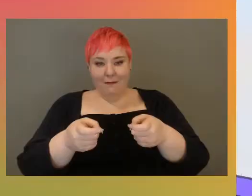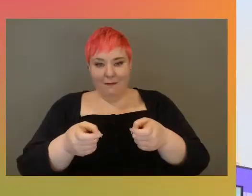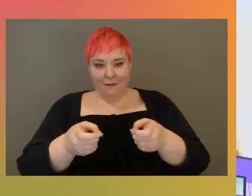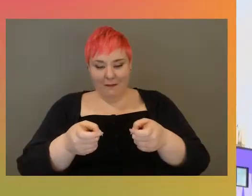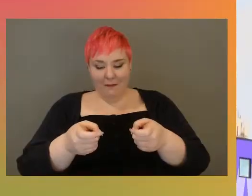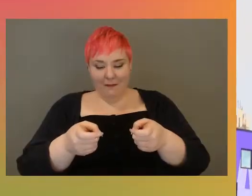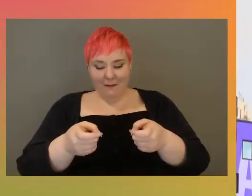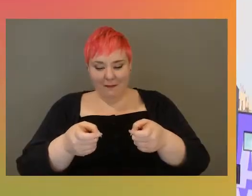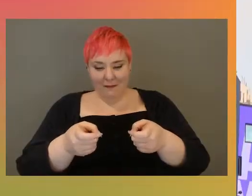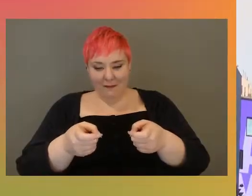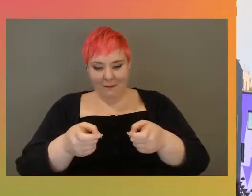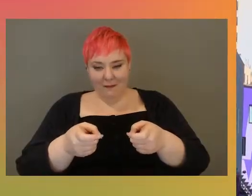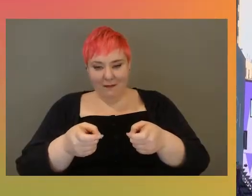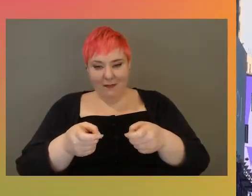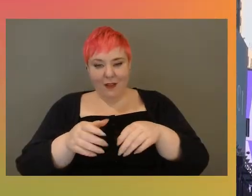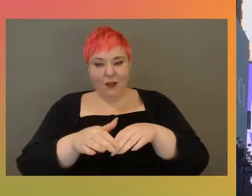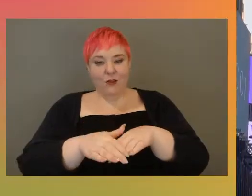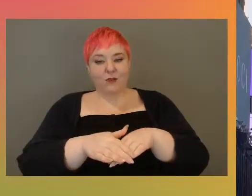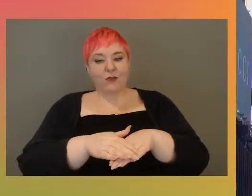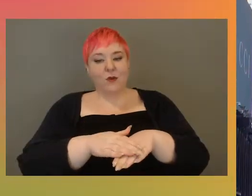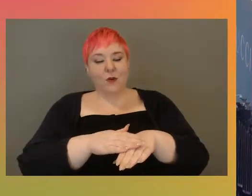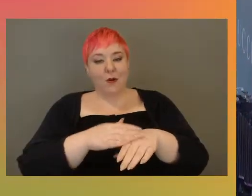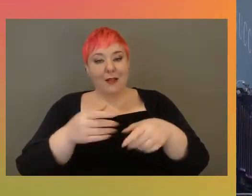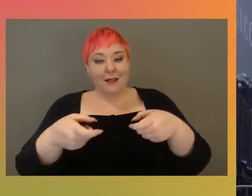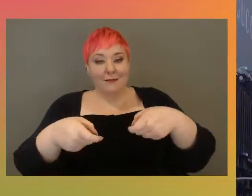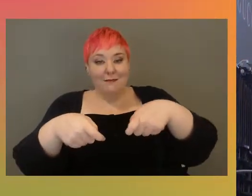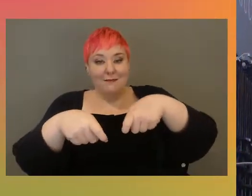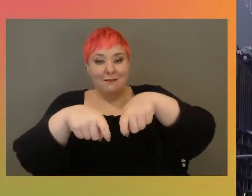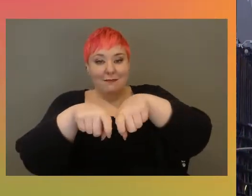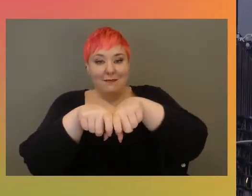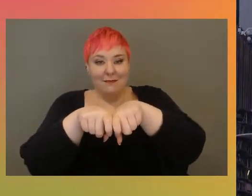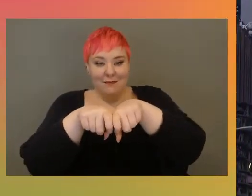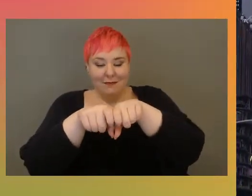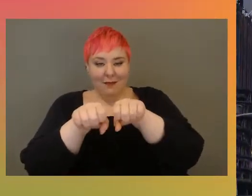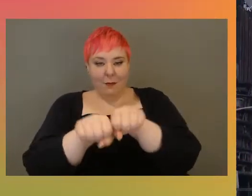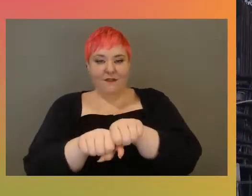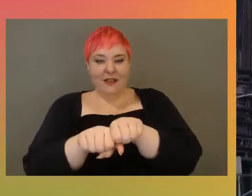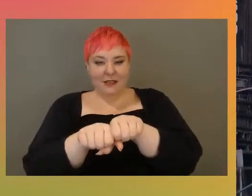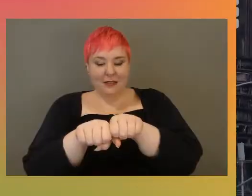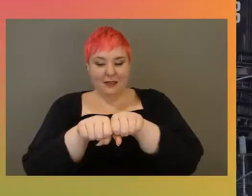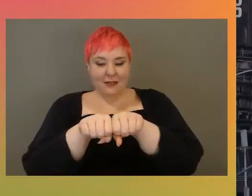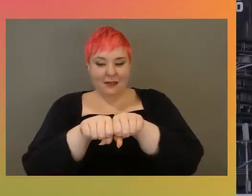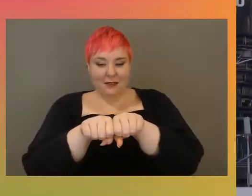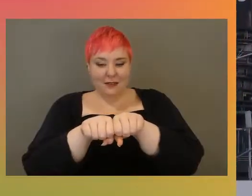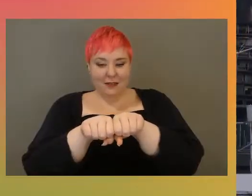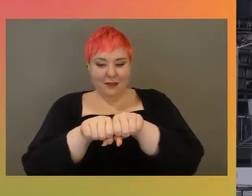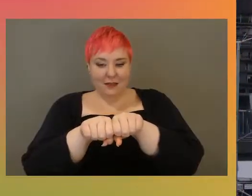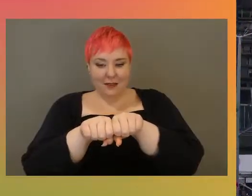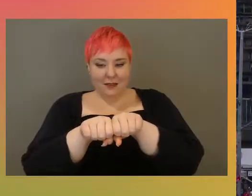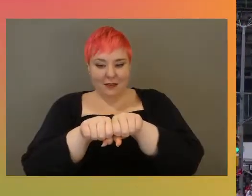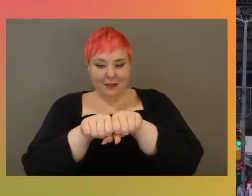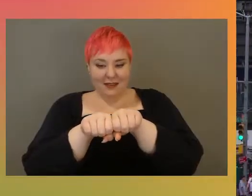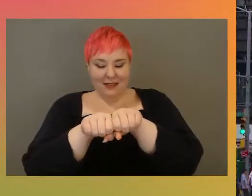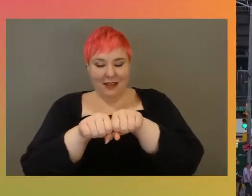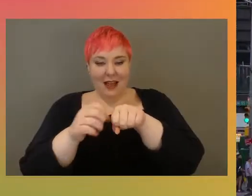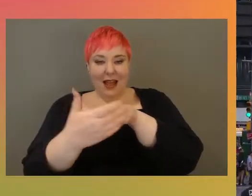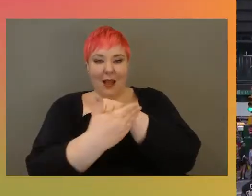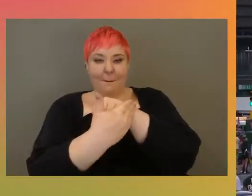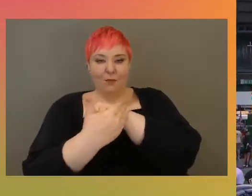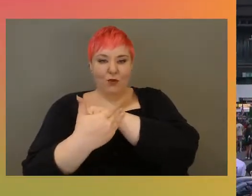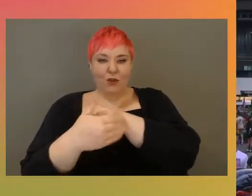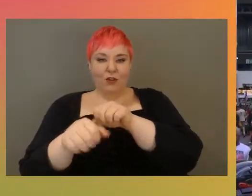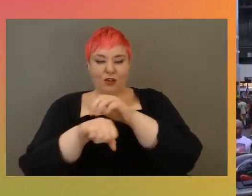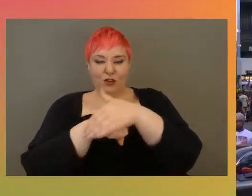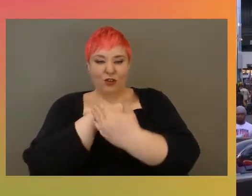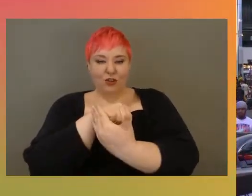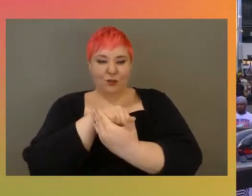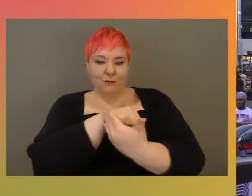LET THE LEGS WHEN, AND LET THE